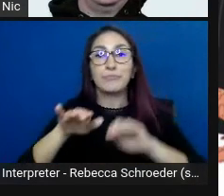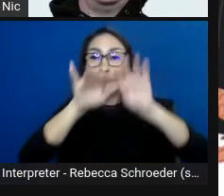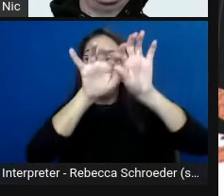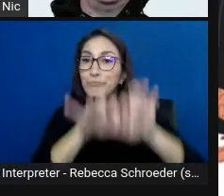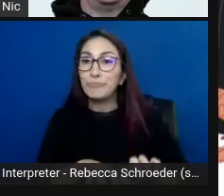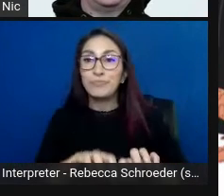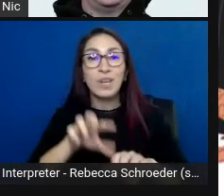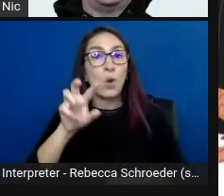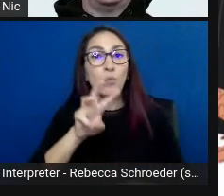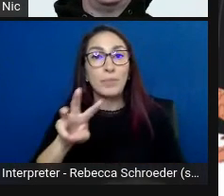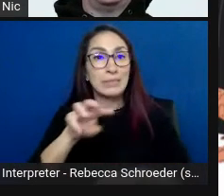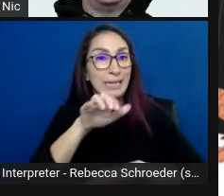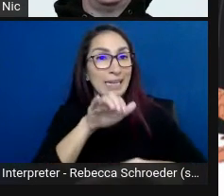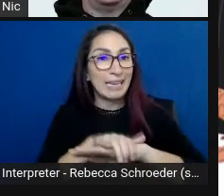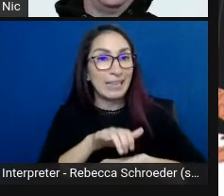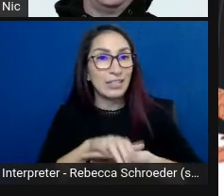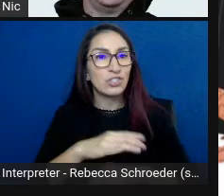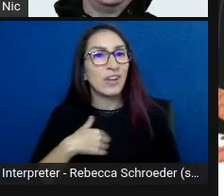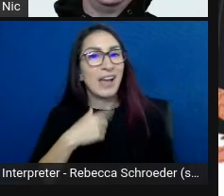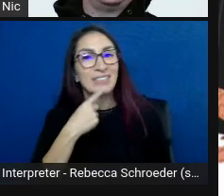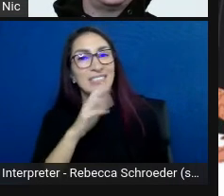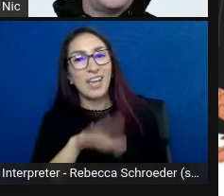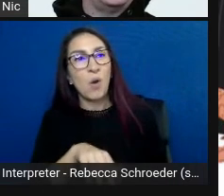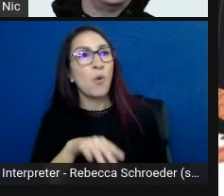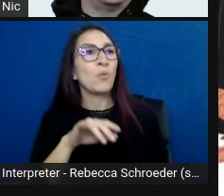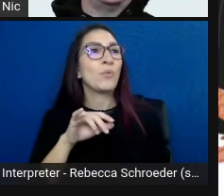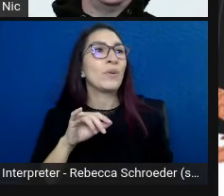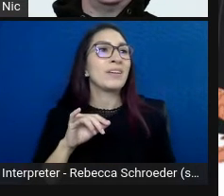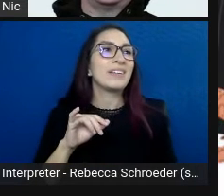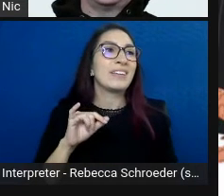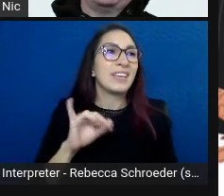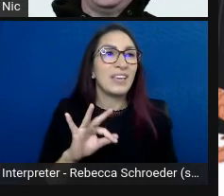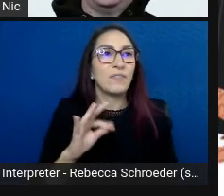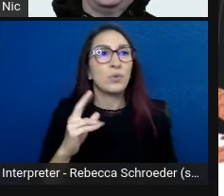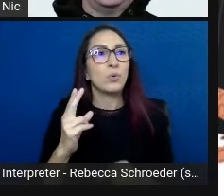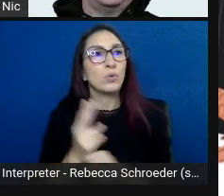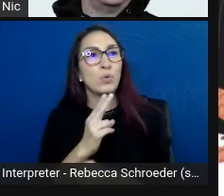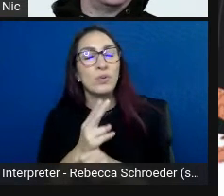if you use plain language, Chinese visitors, Spanish visitors,